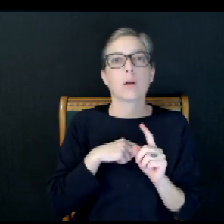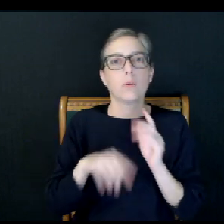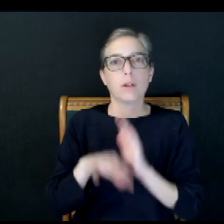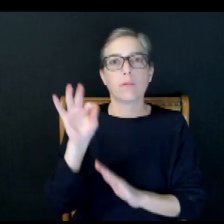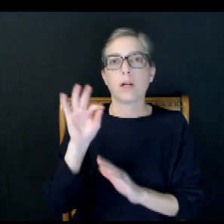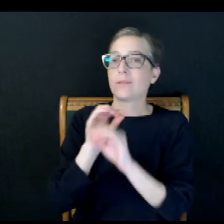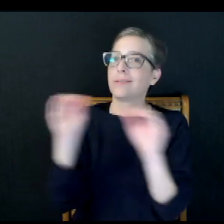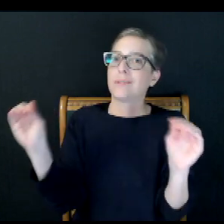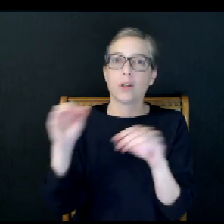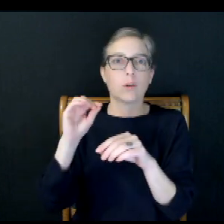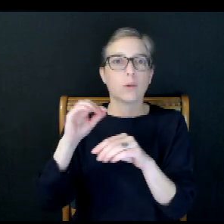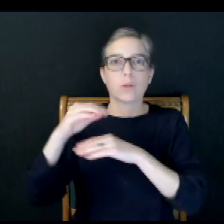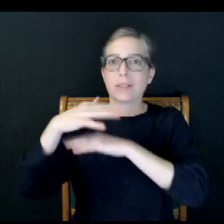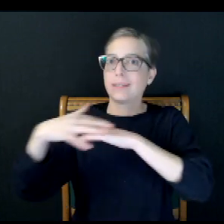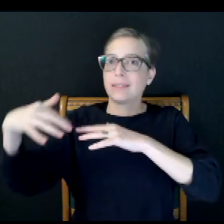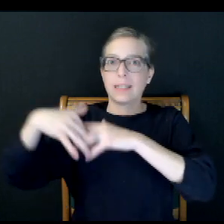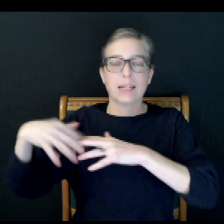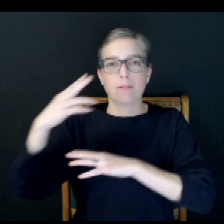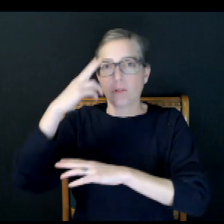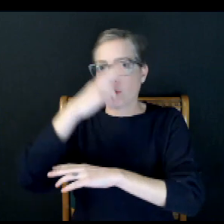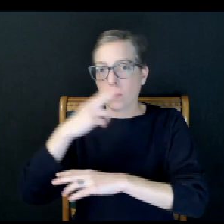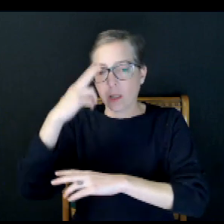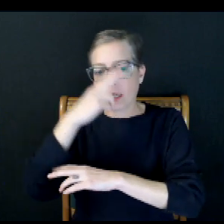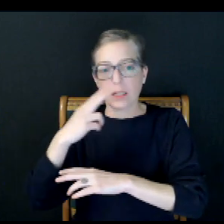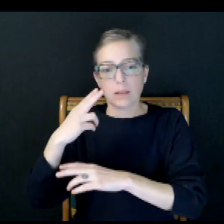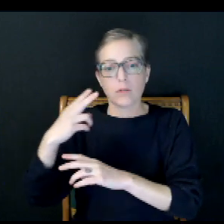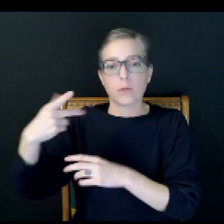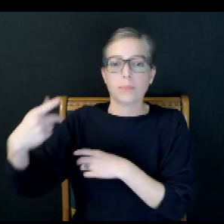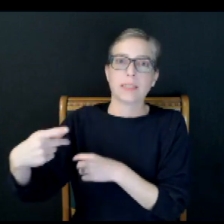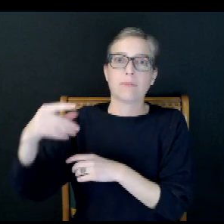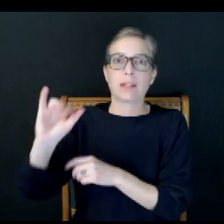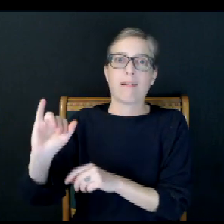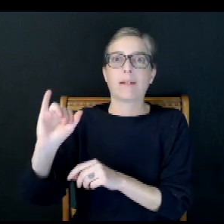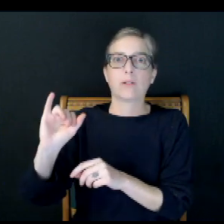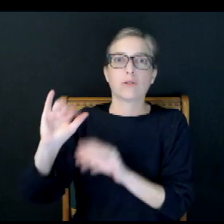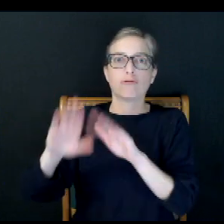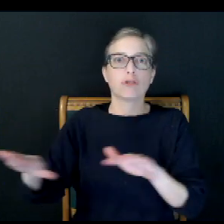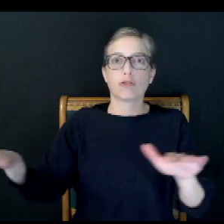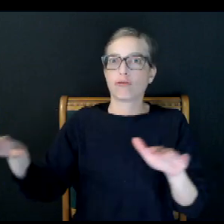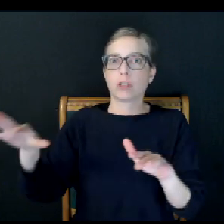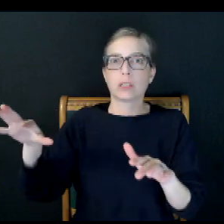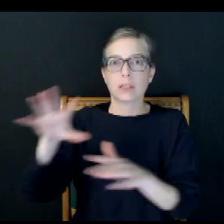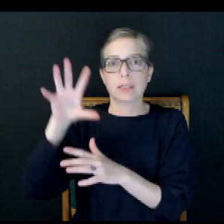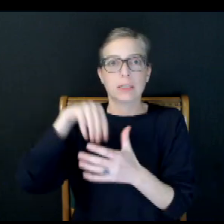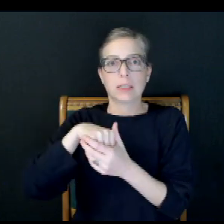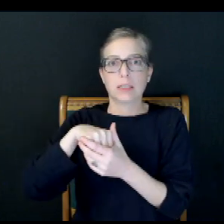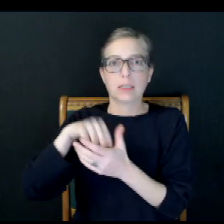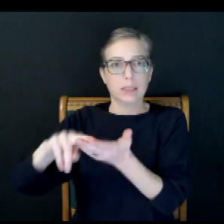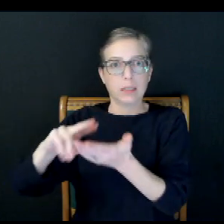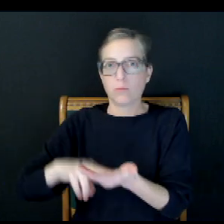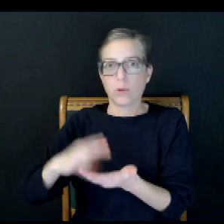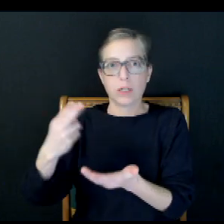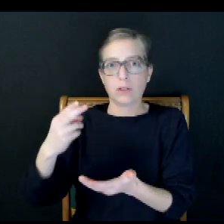other Pacific Islander children enrolled in any HCBS service for our black members.